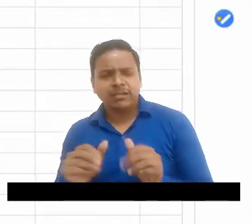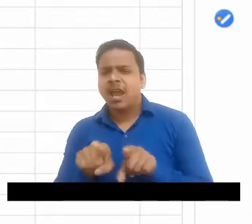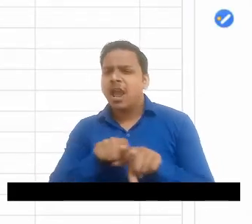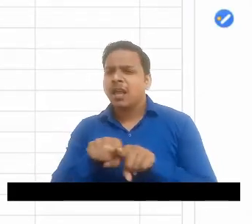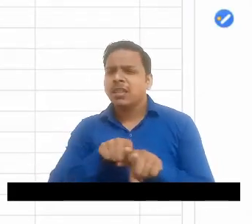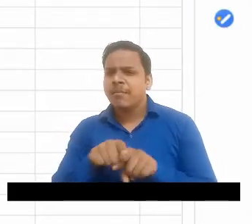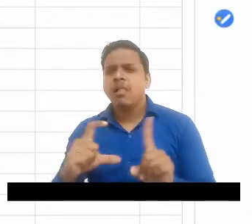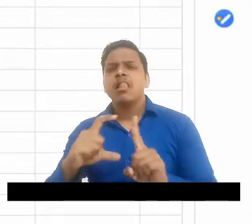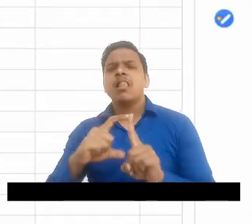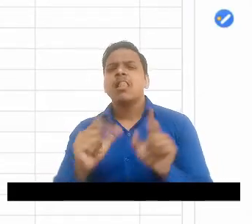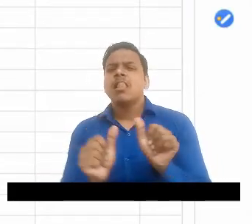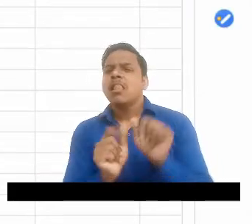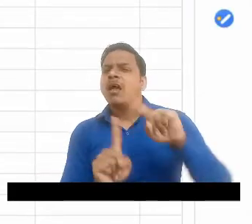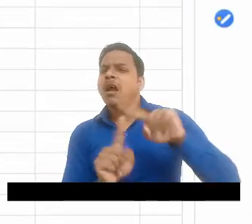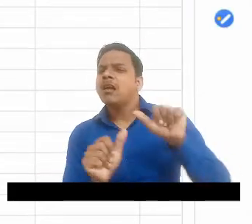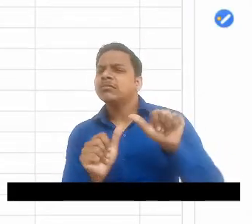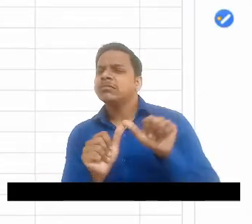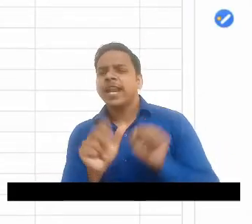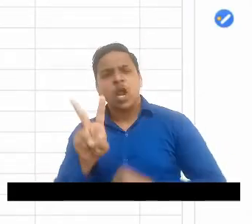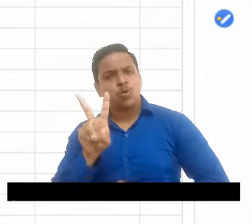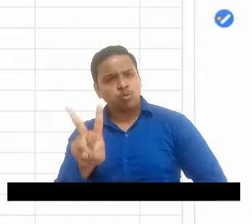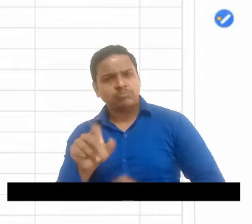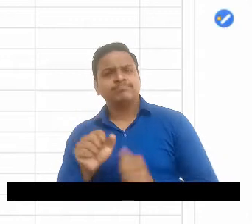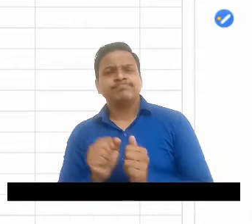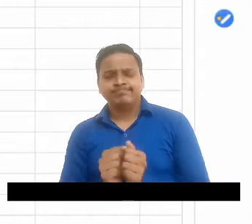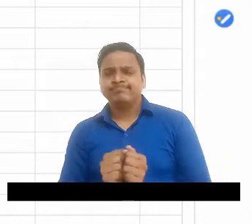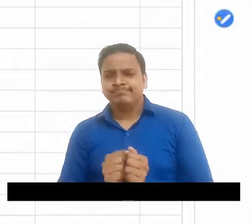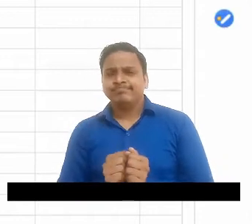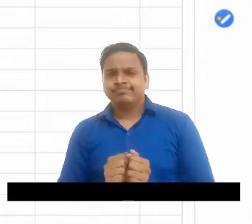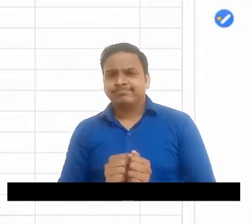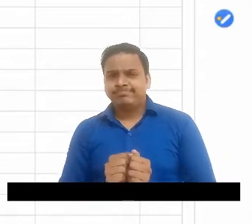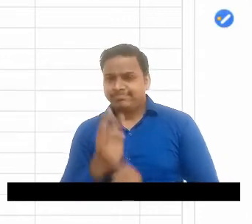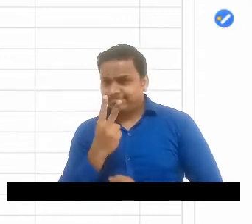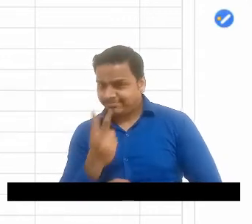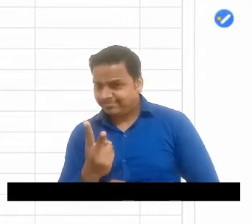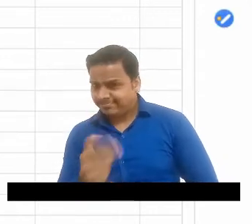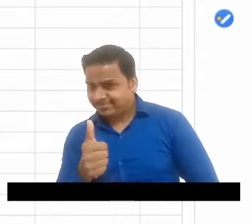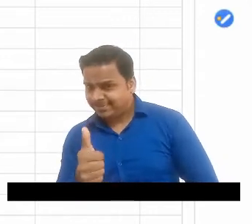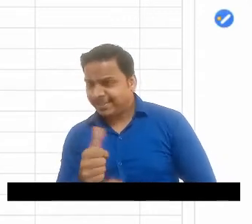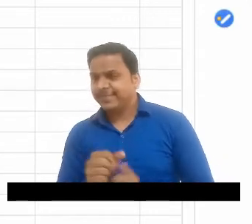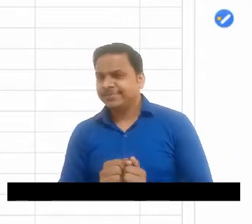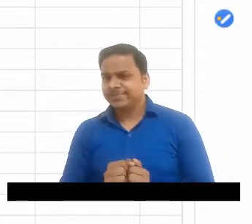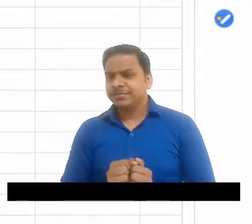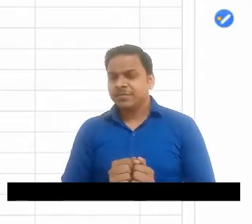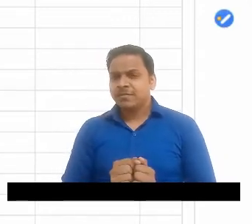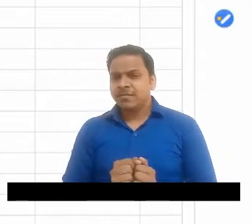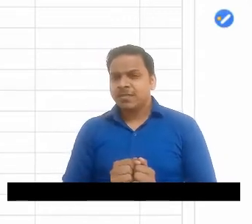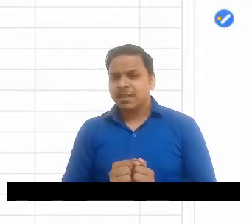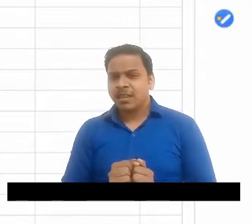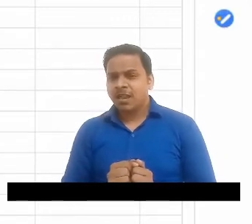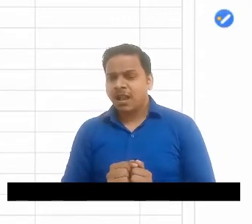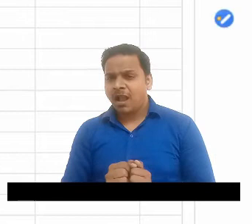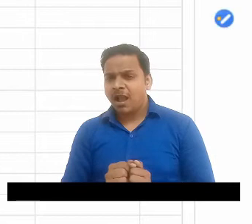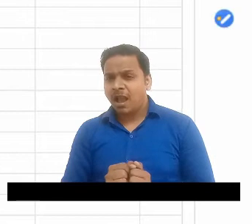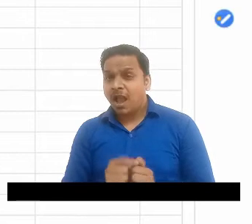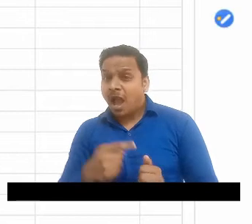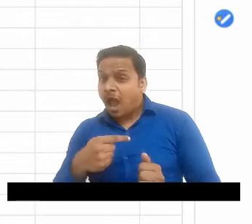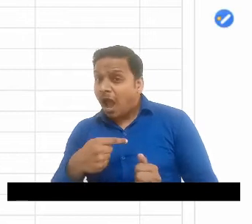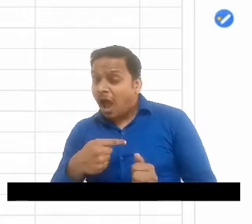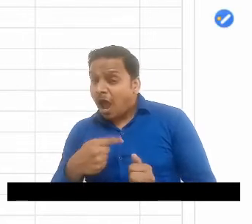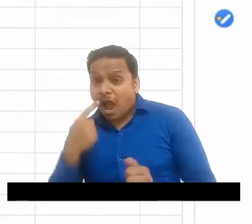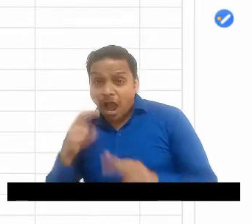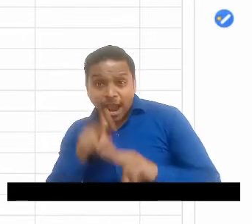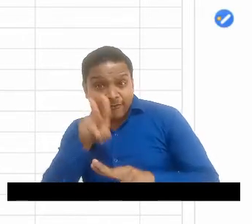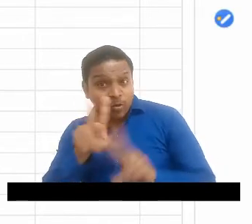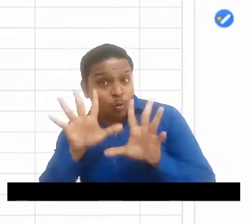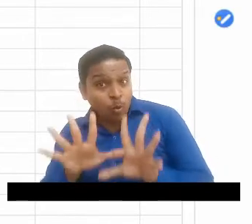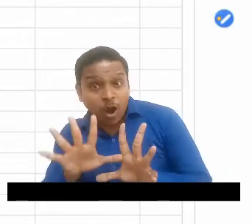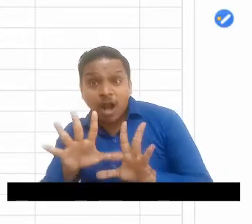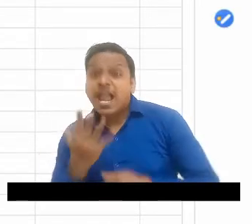sheet as say Data2. Now what you can also do is you can actually go and change the color